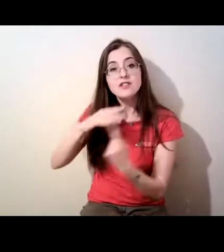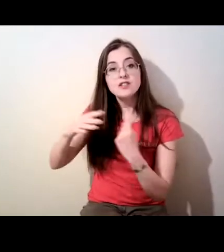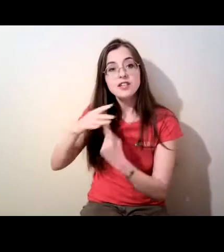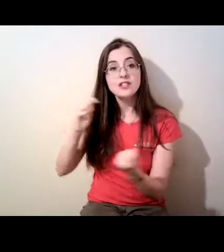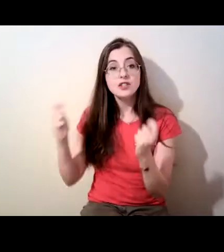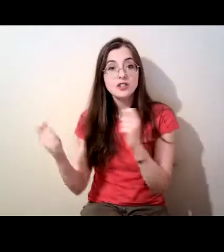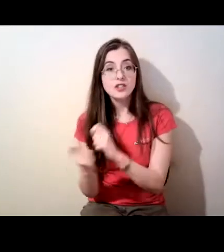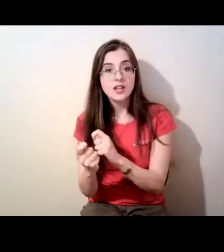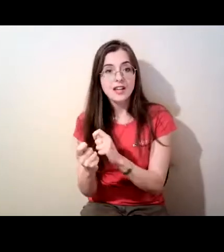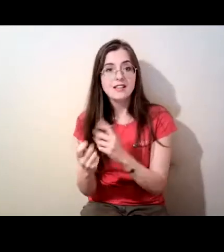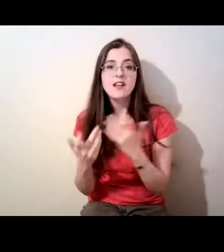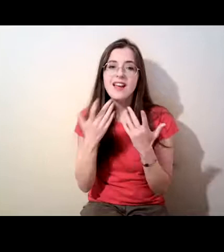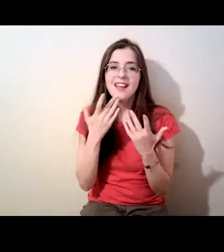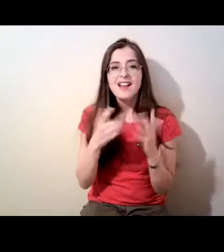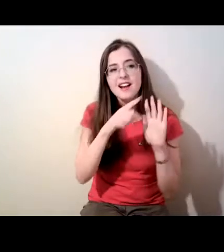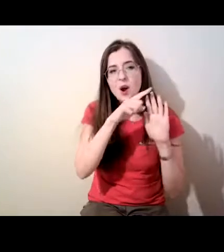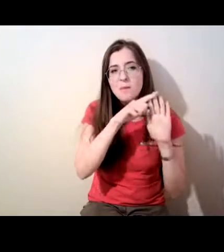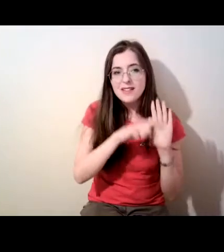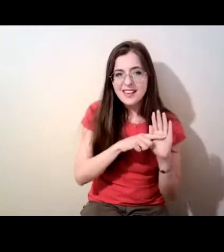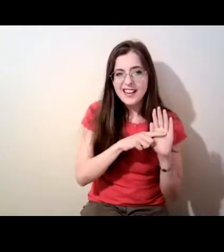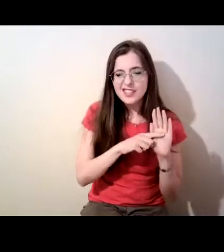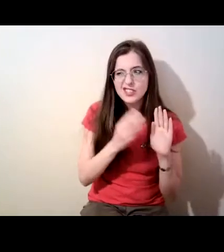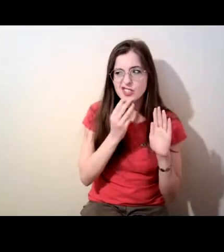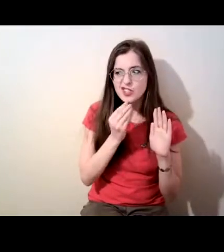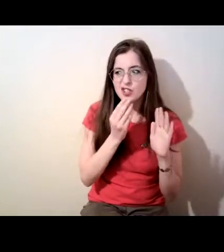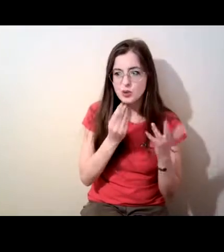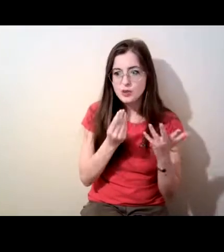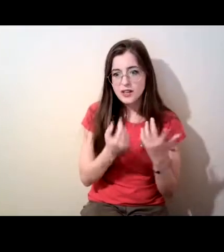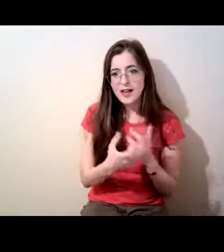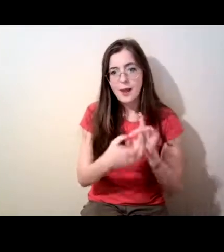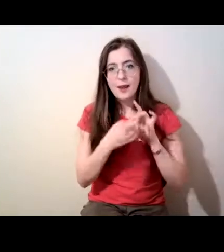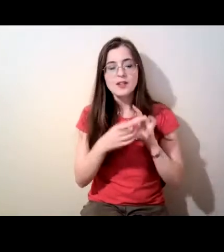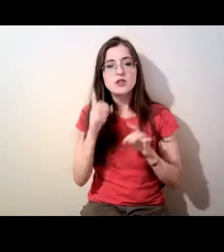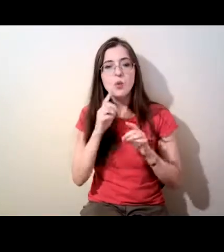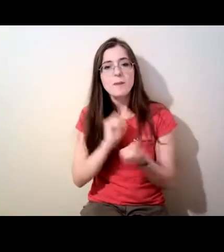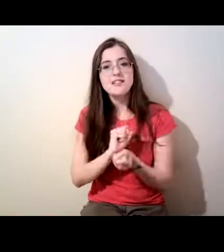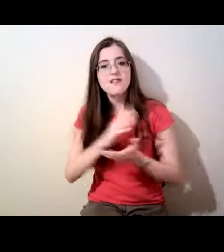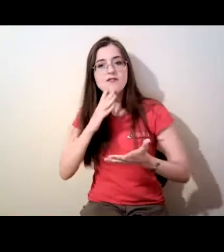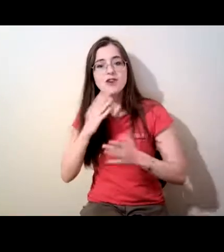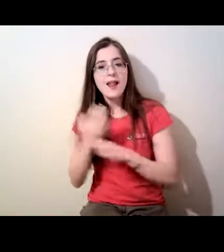mitigation often on women's free labor within the home in my current work as a researcher at the